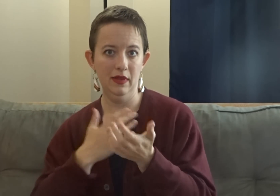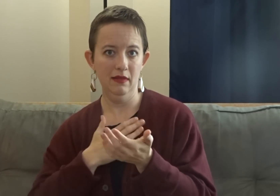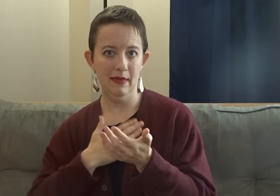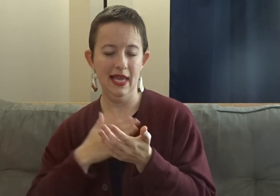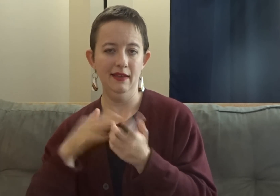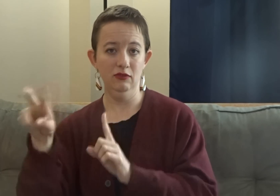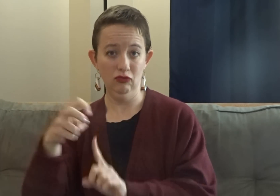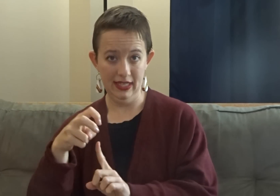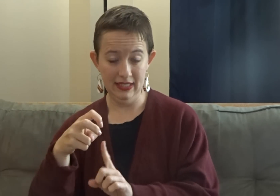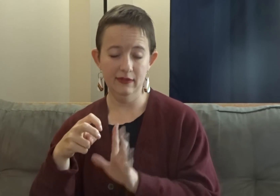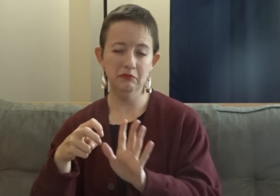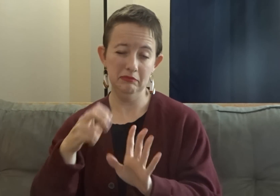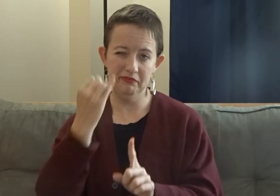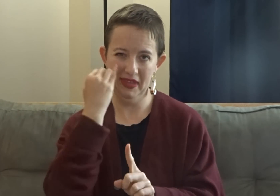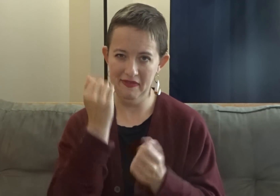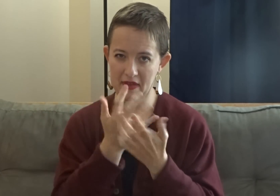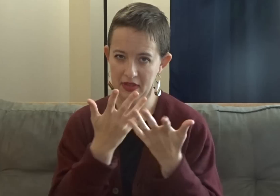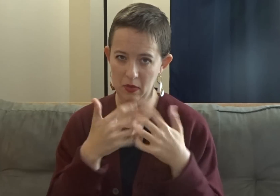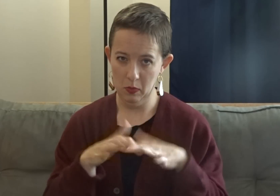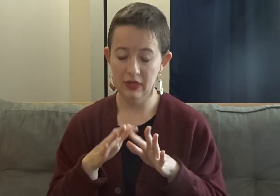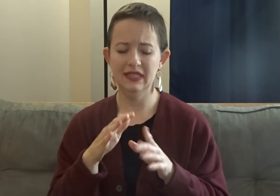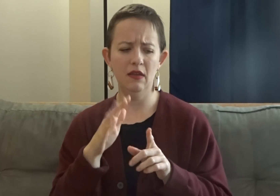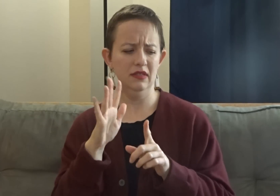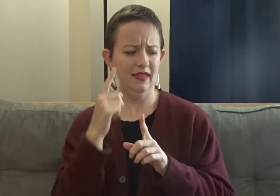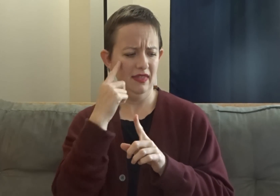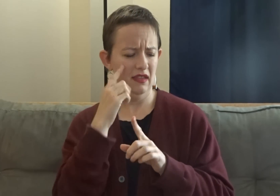Plus, like I said, we will go ahead and do the transfer if everything works out